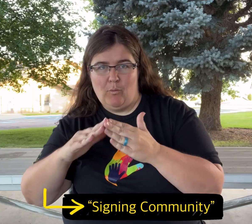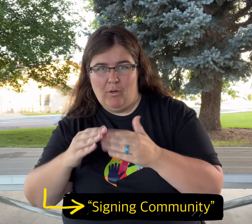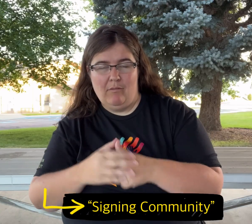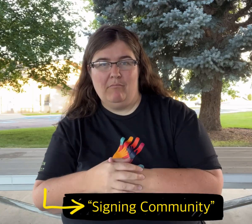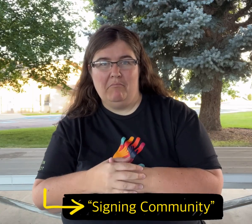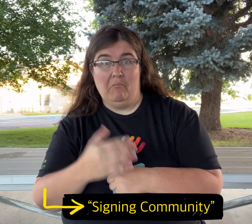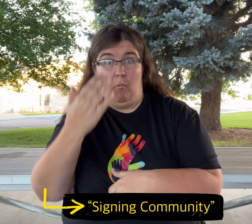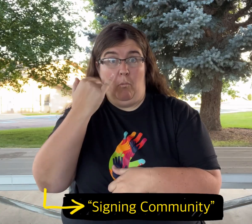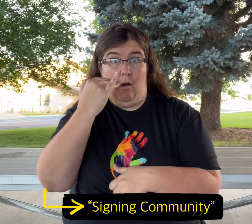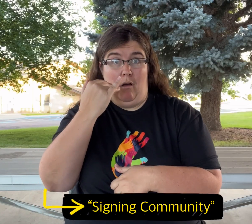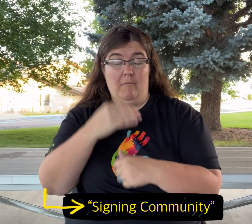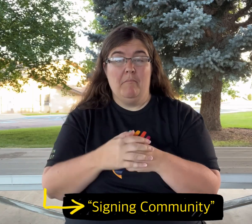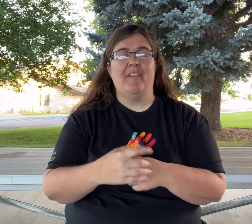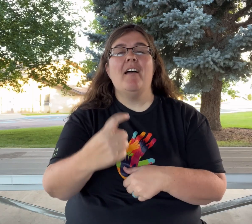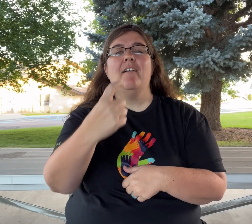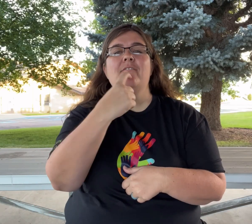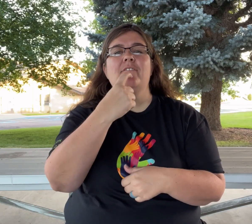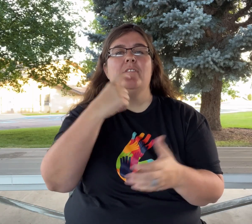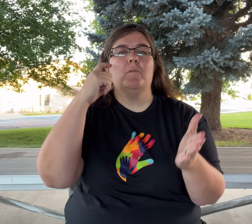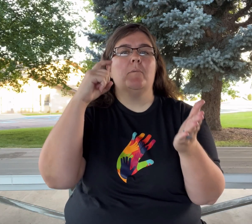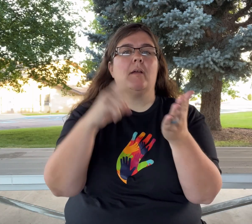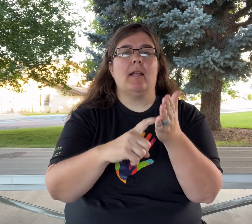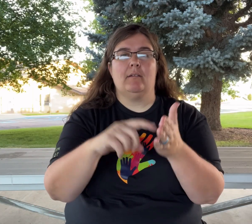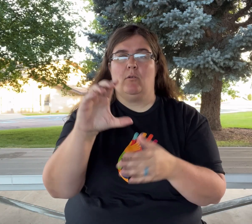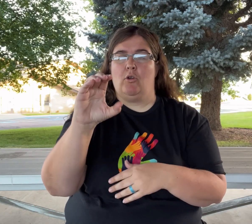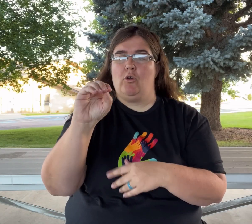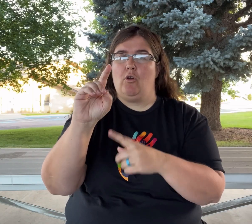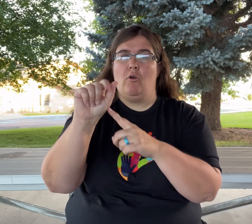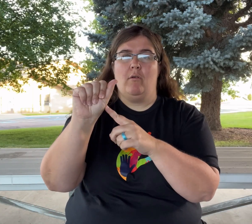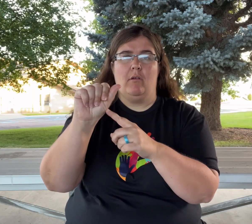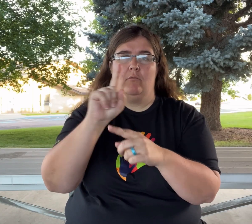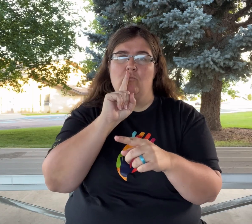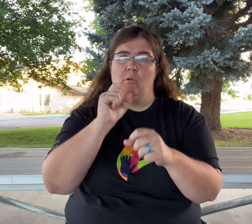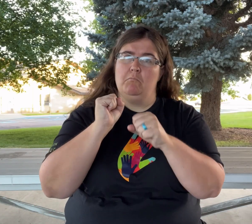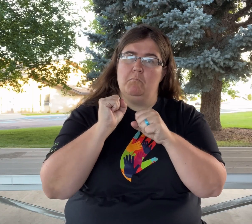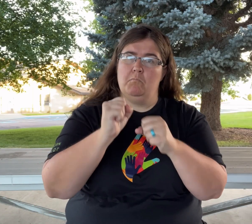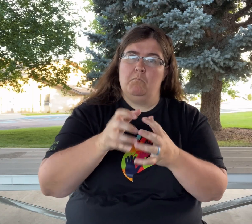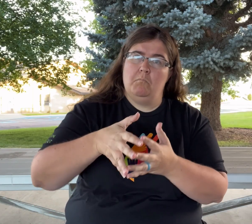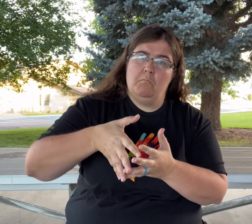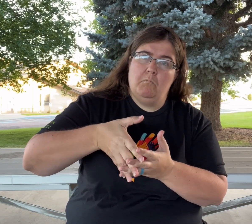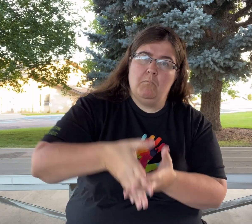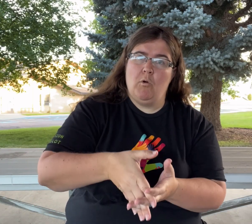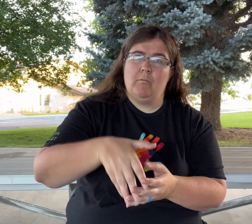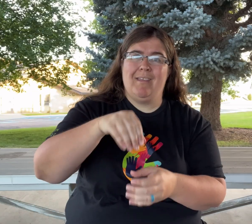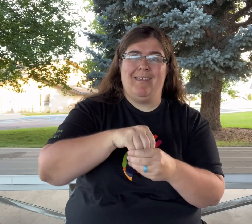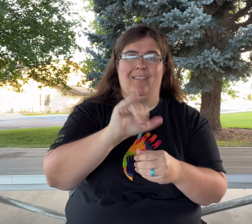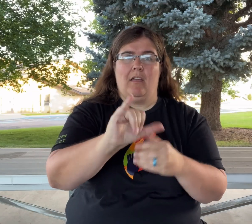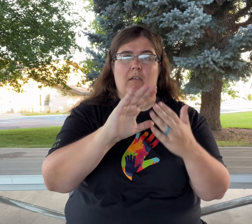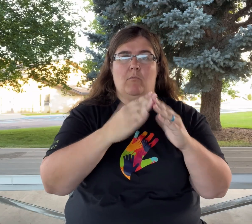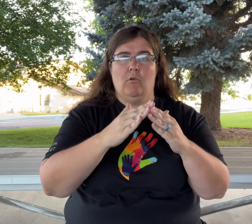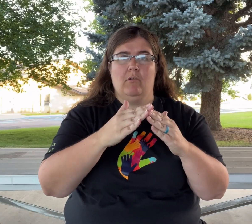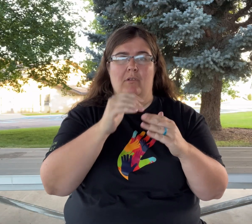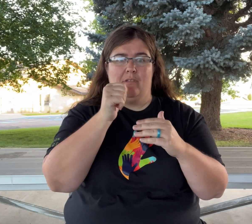not the Deaf community. Why? Because Finland has recognized that CODAs are a strong, indispensable